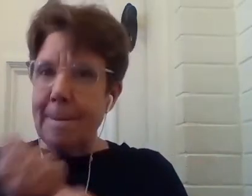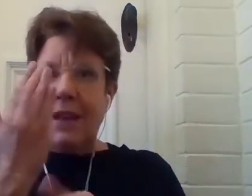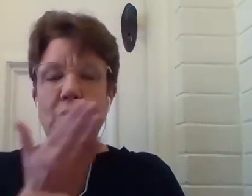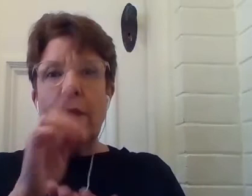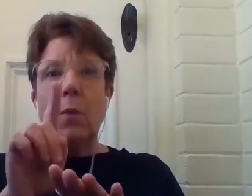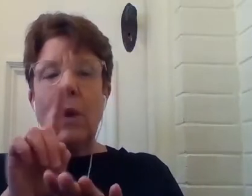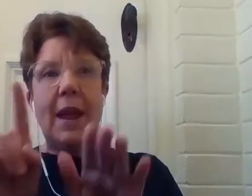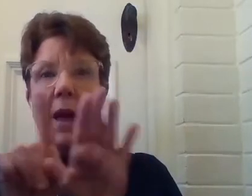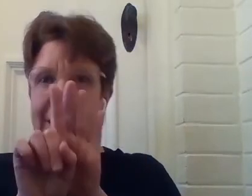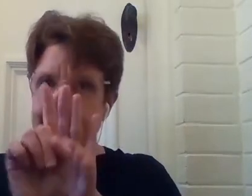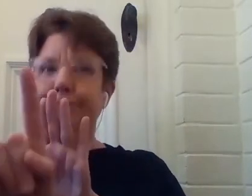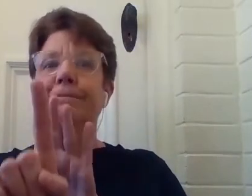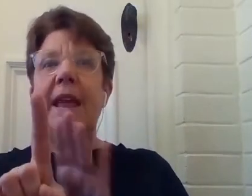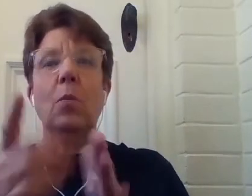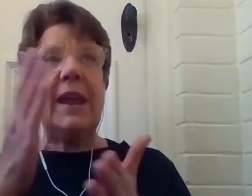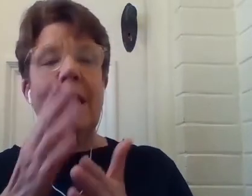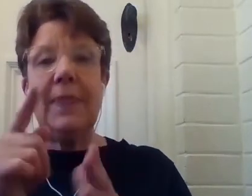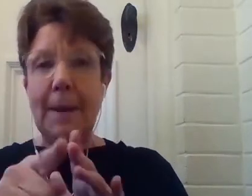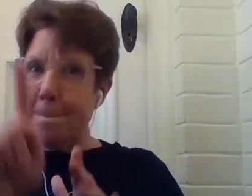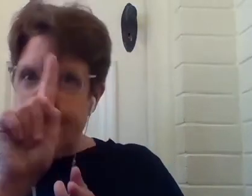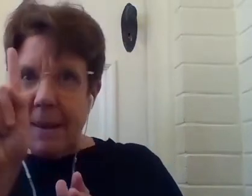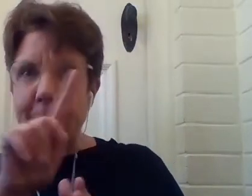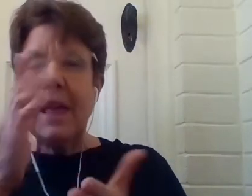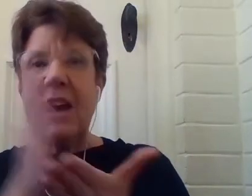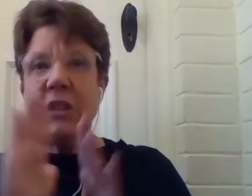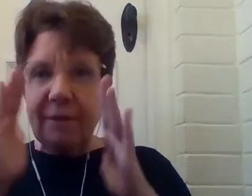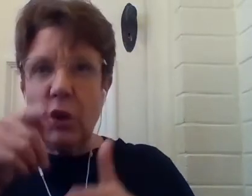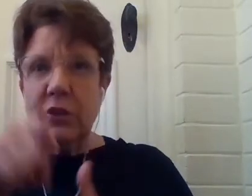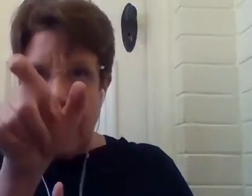time? >> MONICA DAVIDSON: I think a lot of that noise is being driven